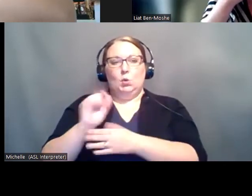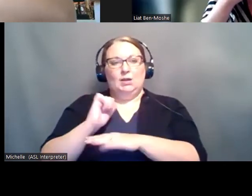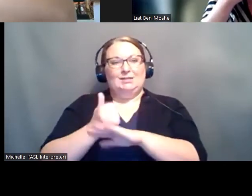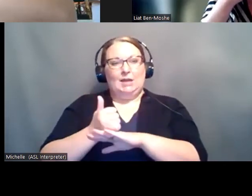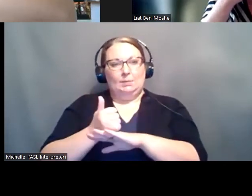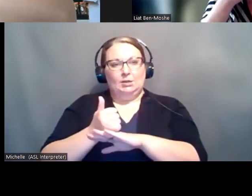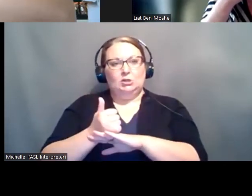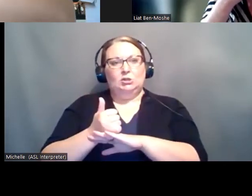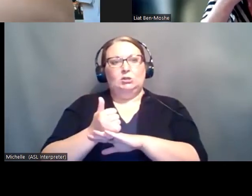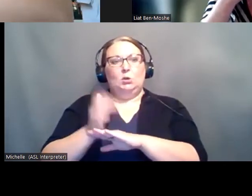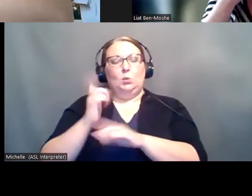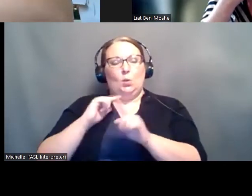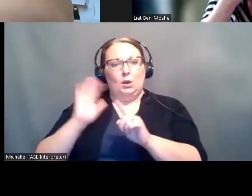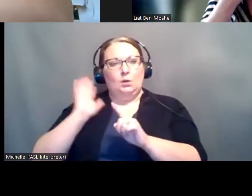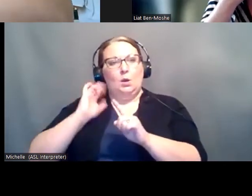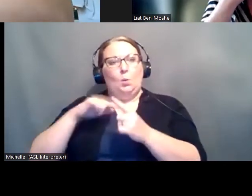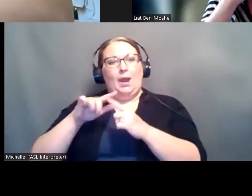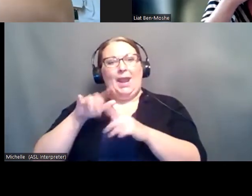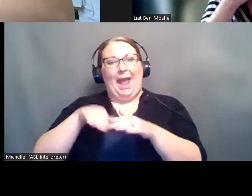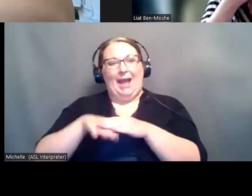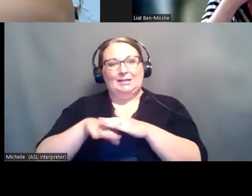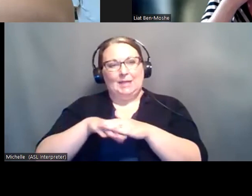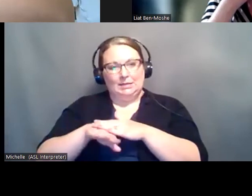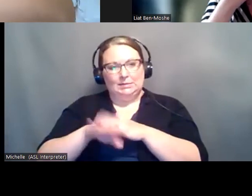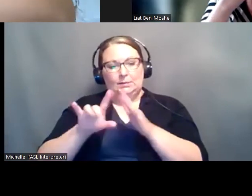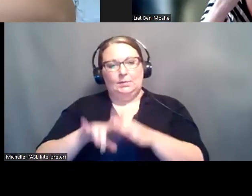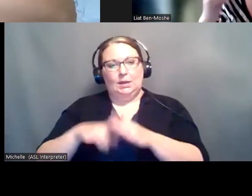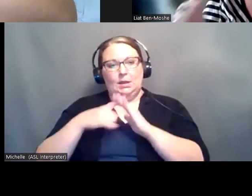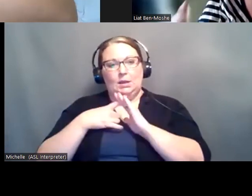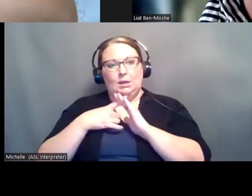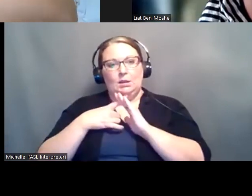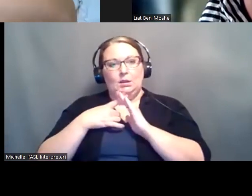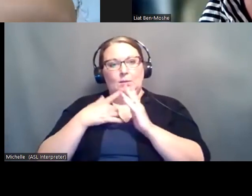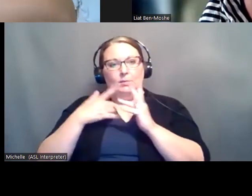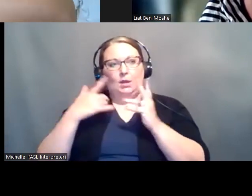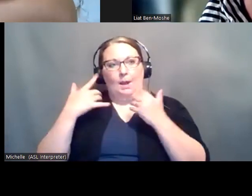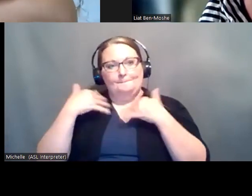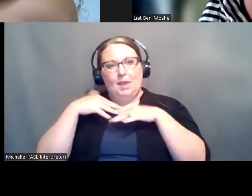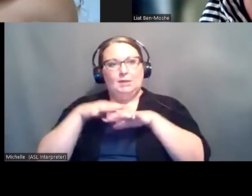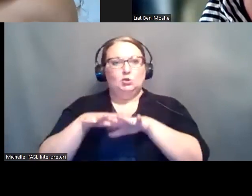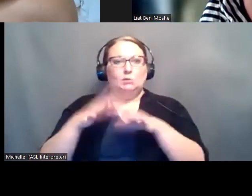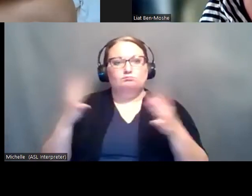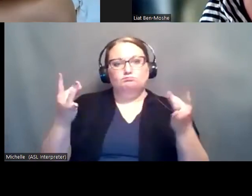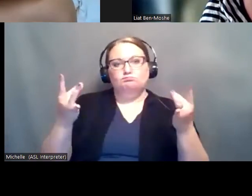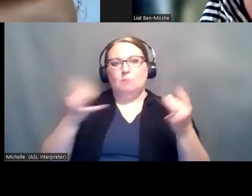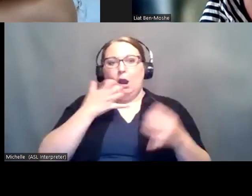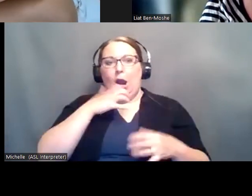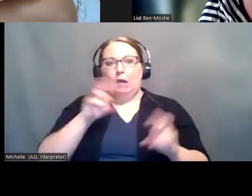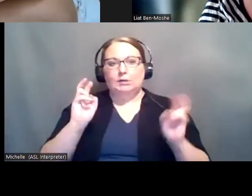you know, access became this mainstream hot topic with the passing of the ADA.